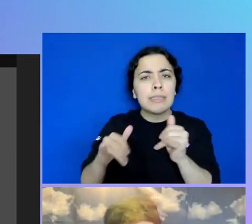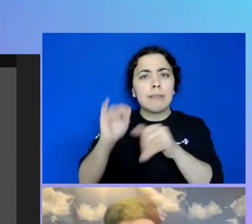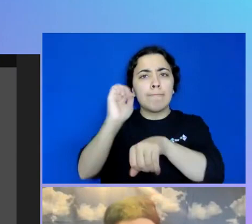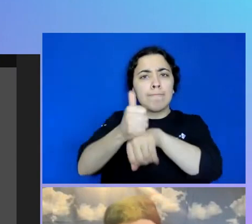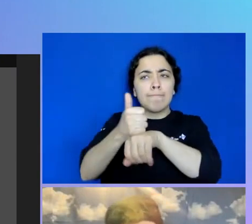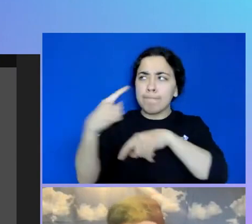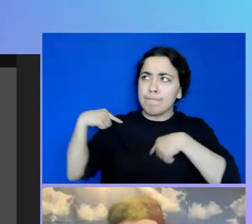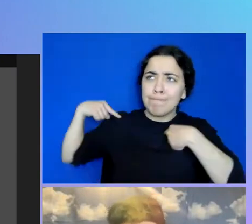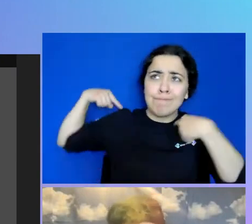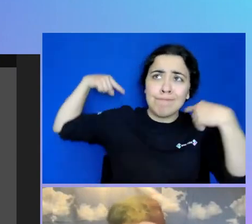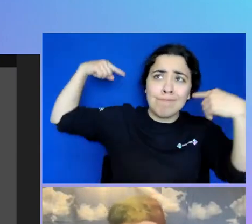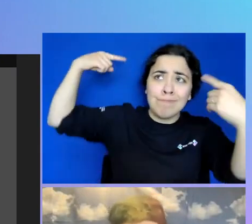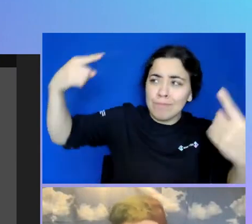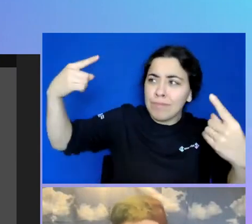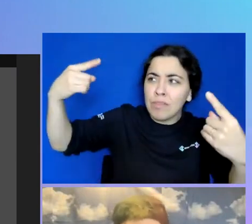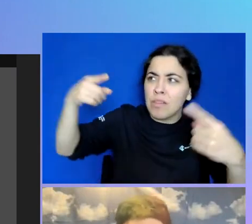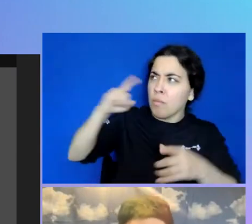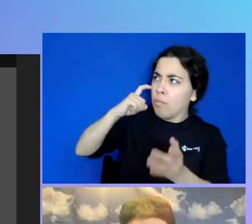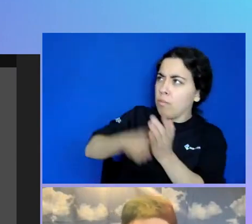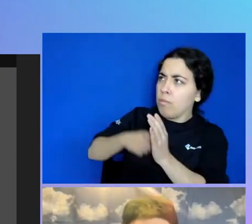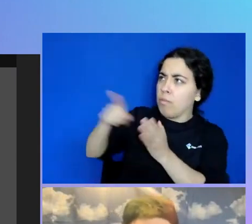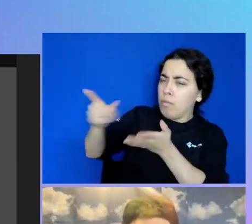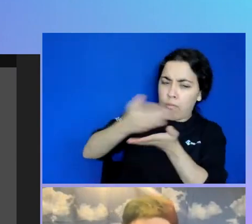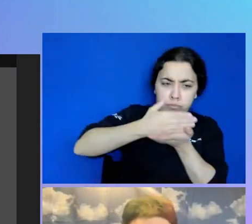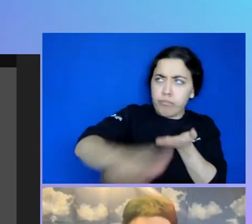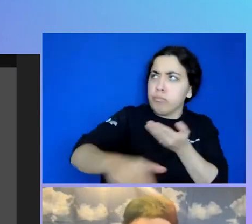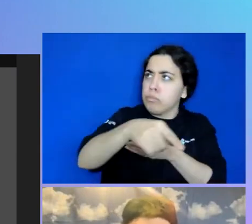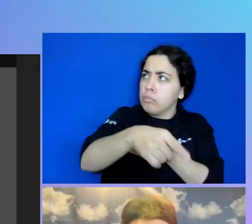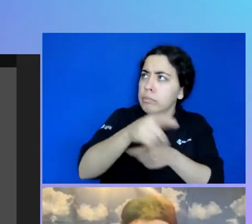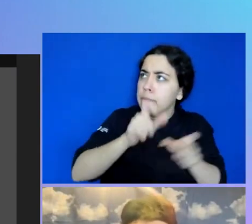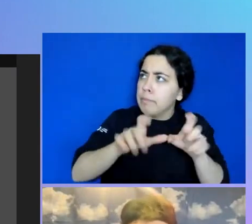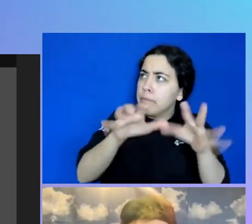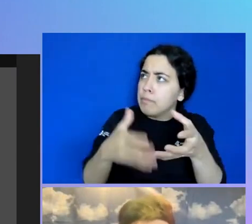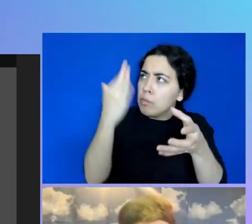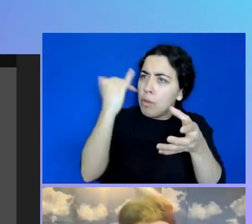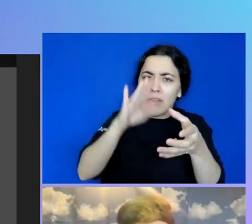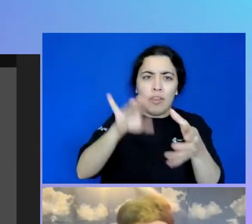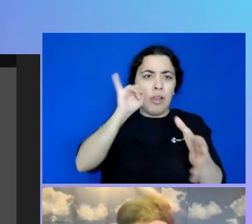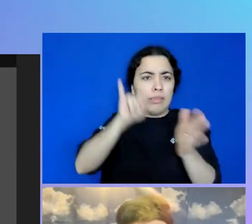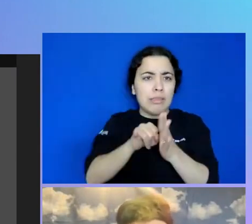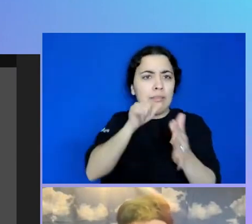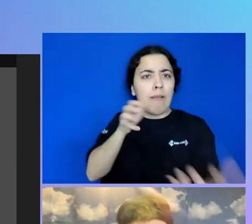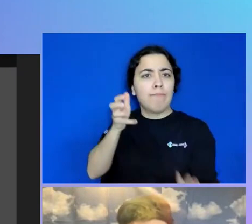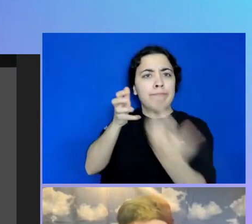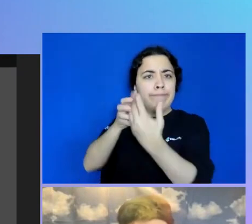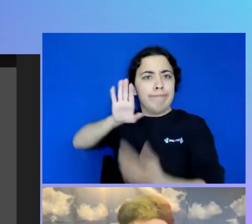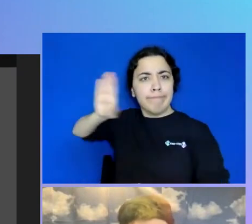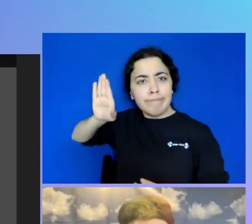on their identities. Uh, and then neurodiversity is the next